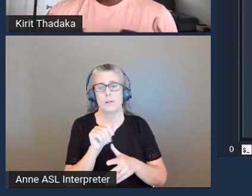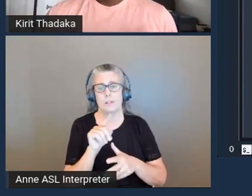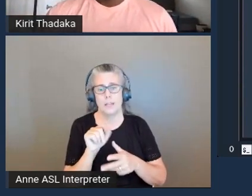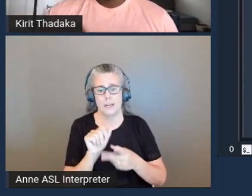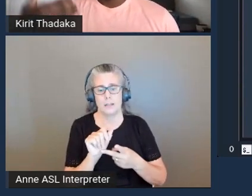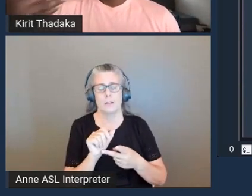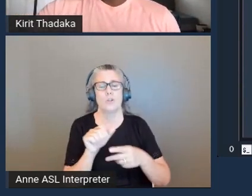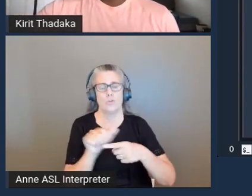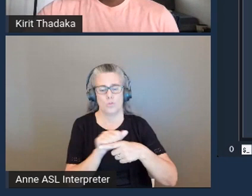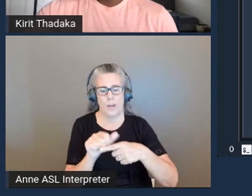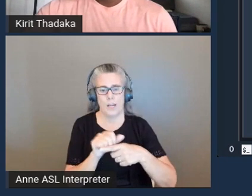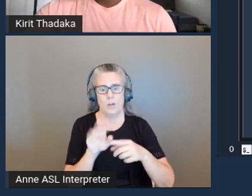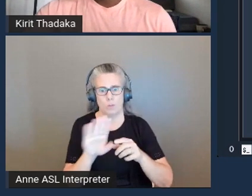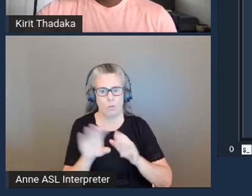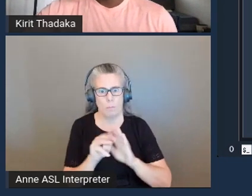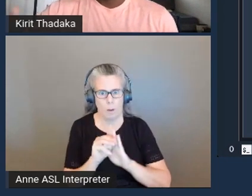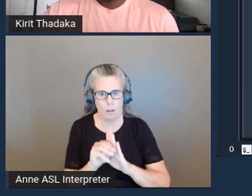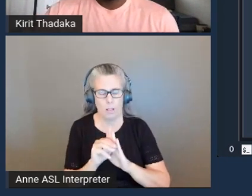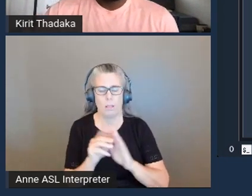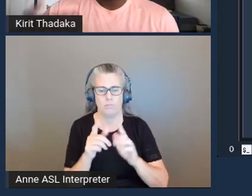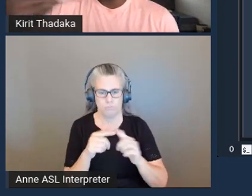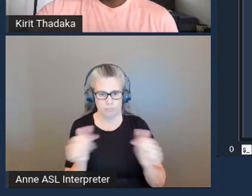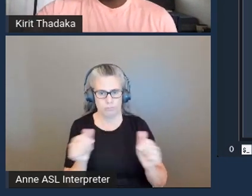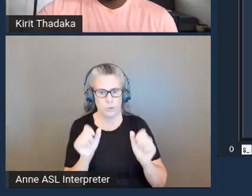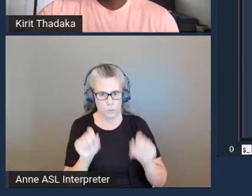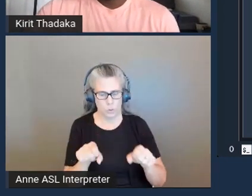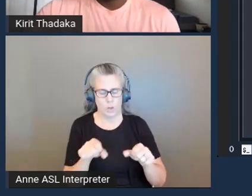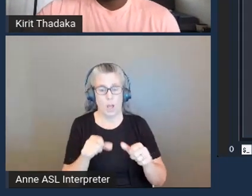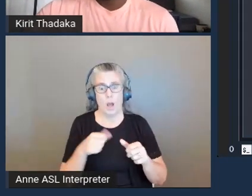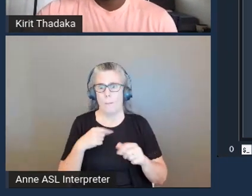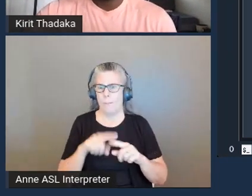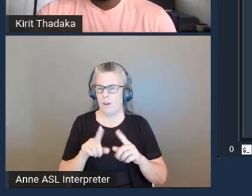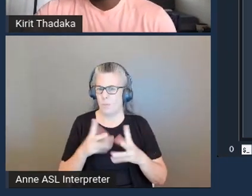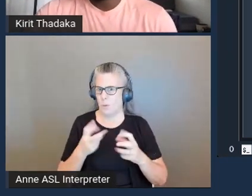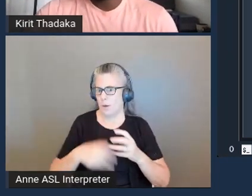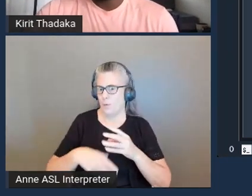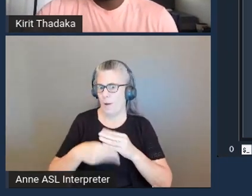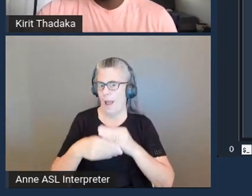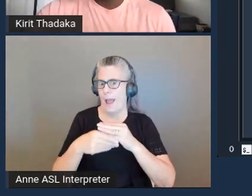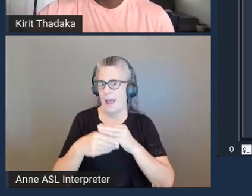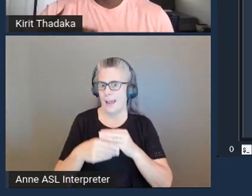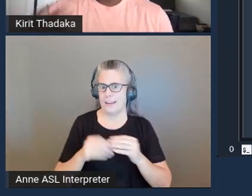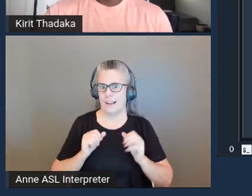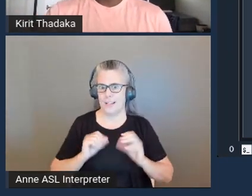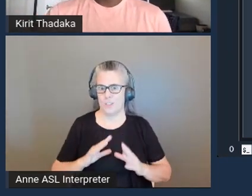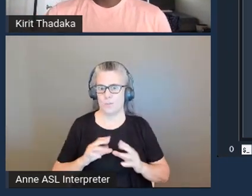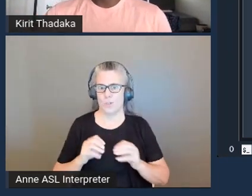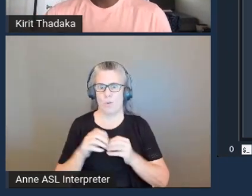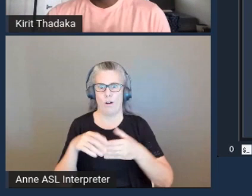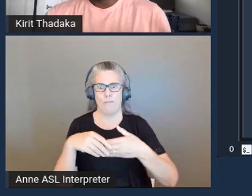and we wanted to offer customers even more flexibility when it comes to machine learning, because we understand